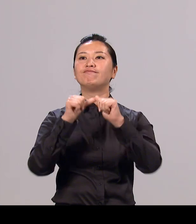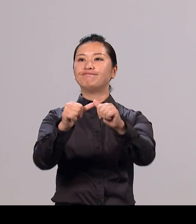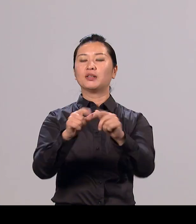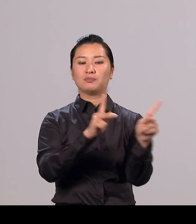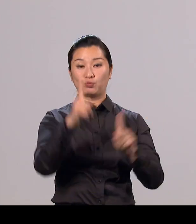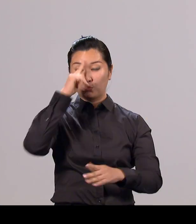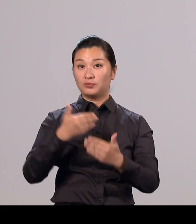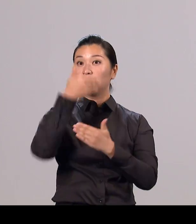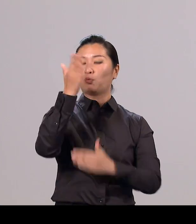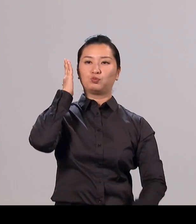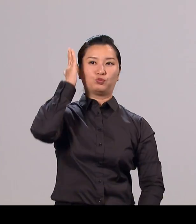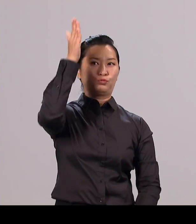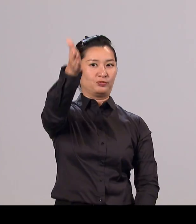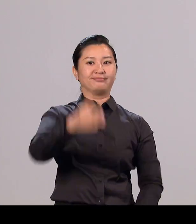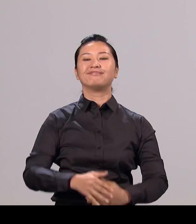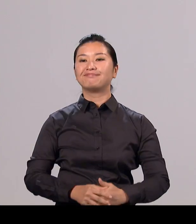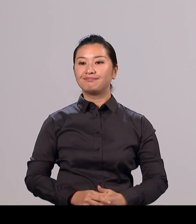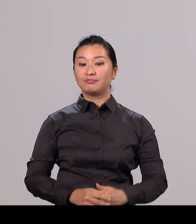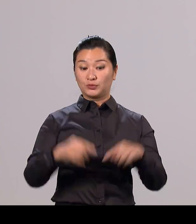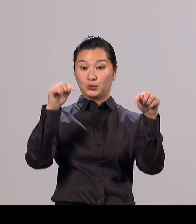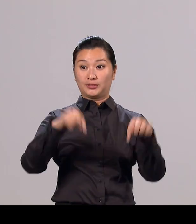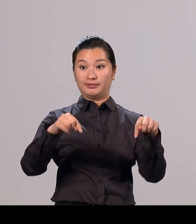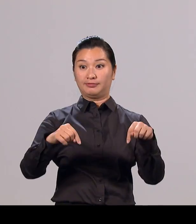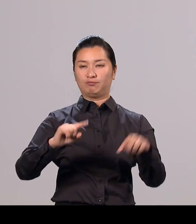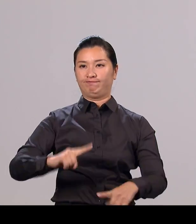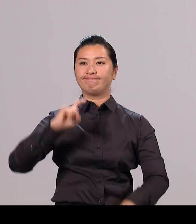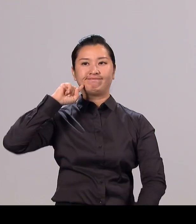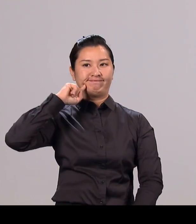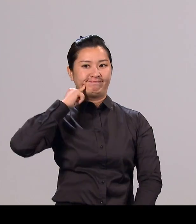Therefore tonight, I want to speak seriously about the challenges that we face.